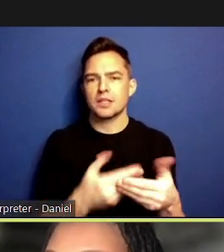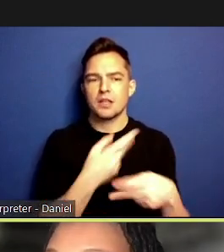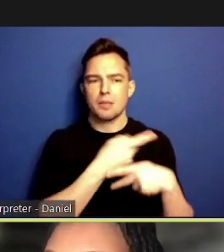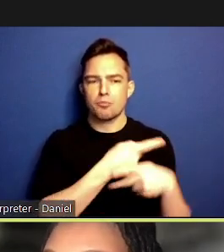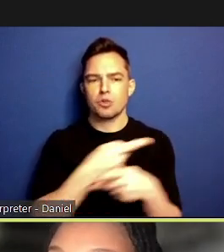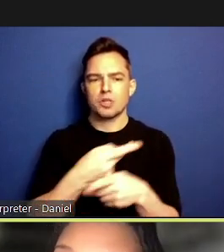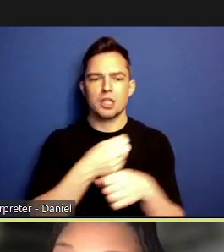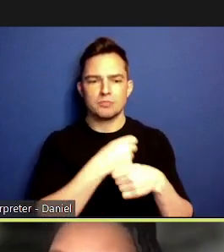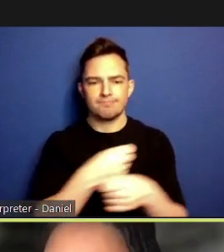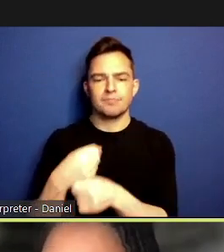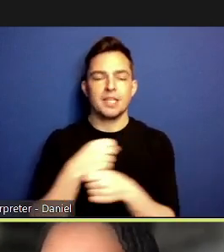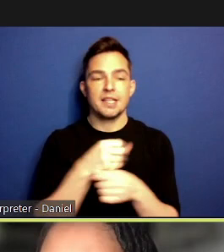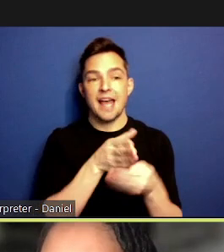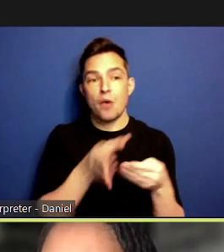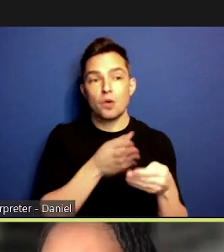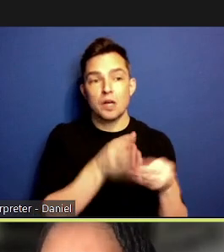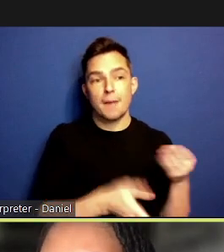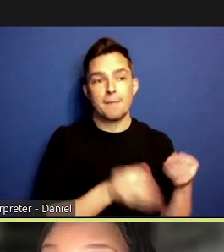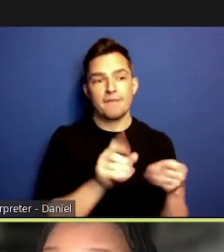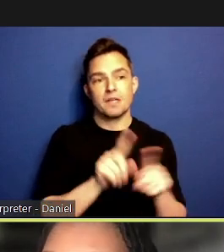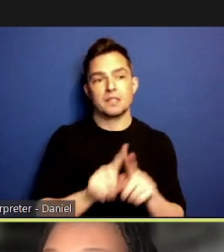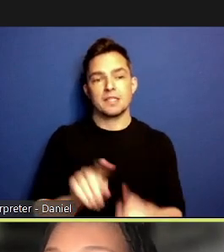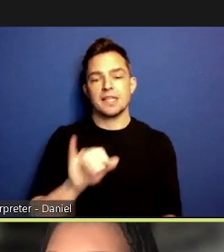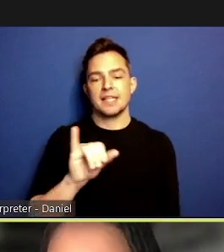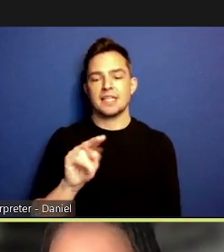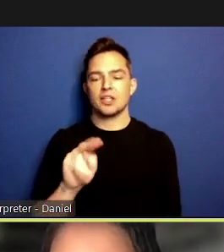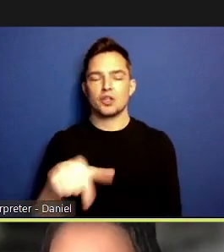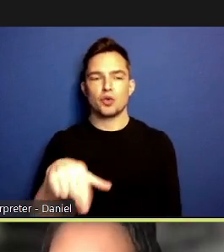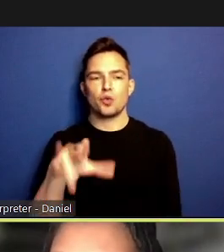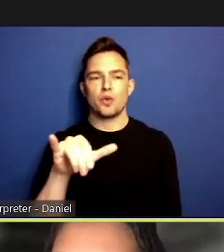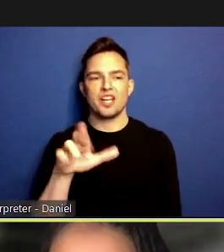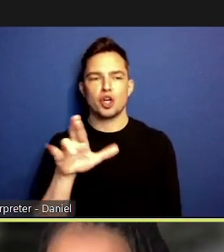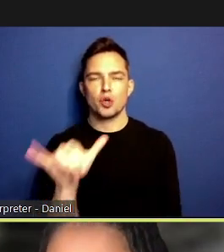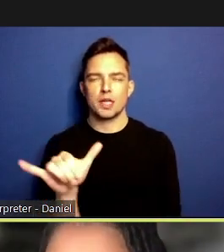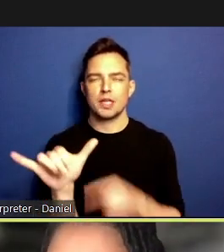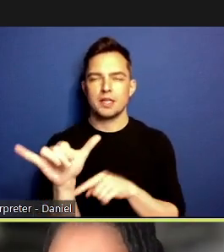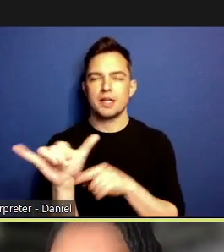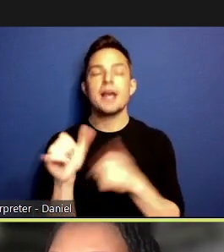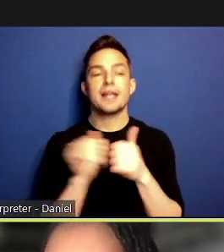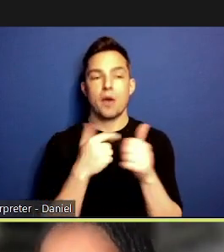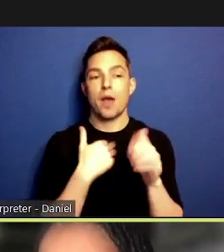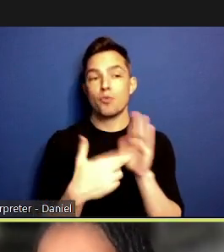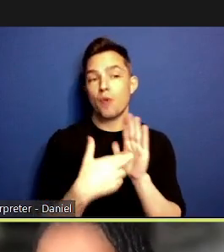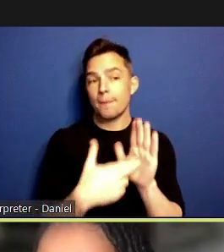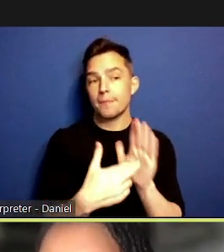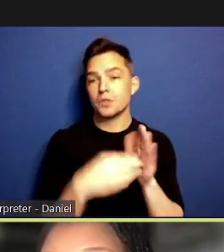and the outcomes of inquiry, and how do I represent the students and communities when